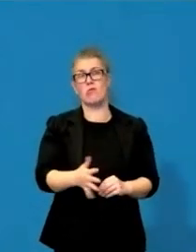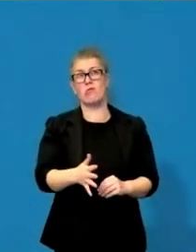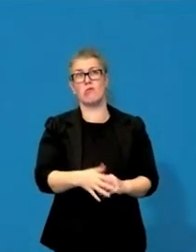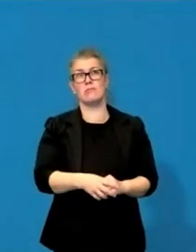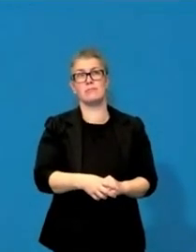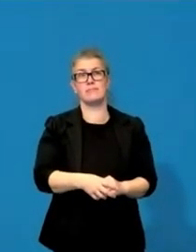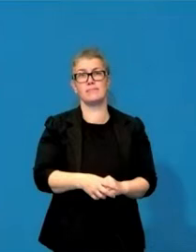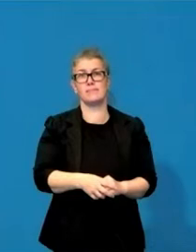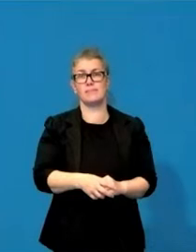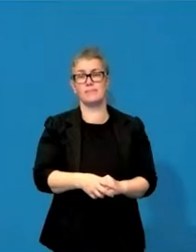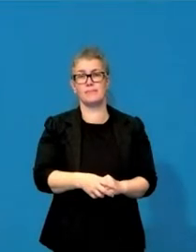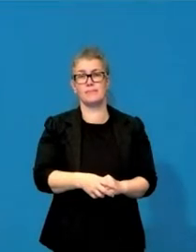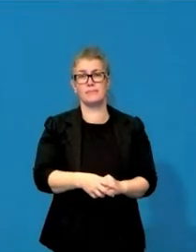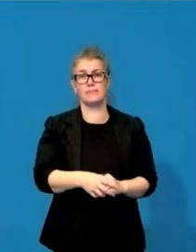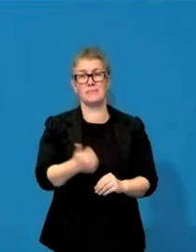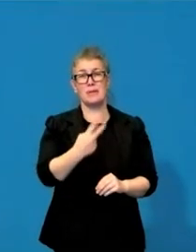Probably two-and-a-half hours, three?